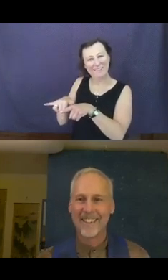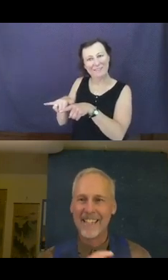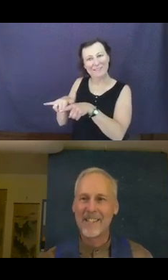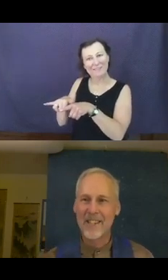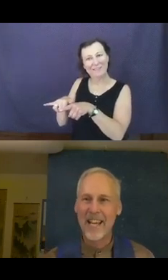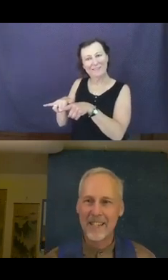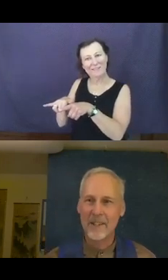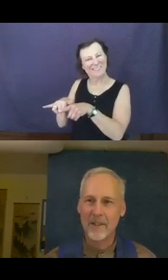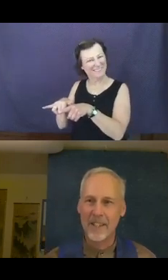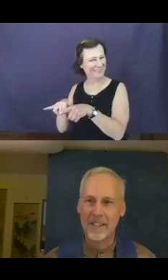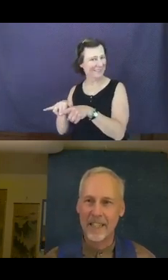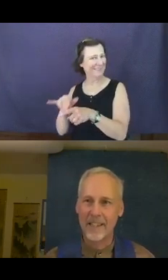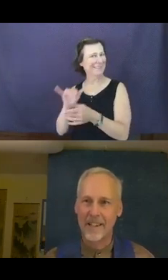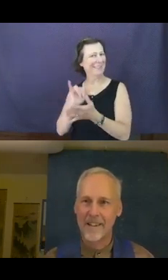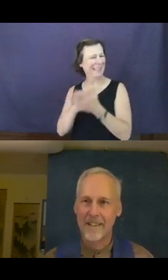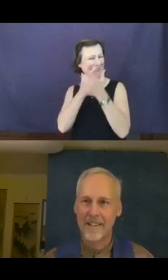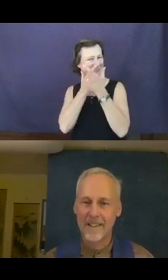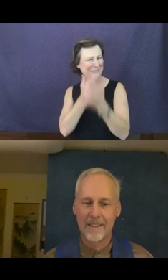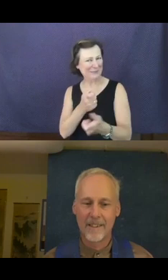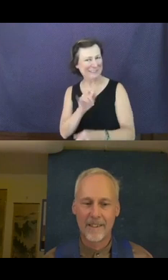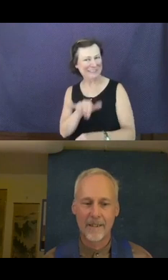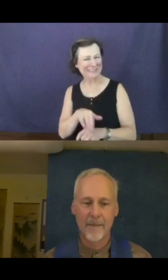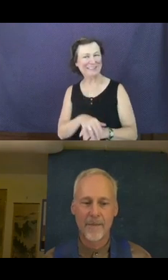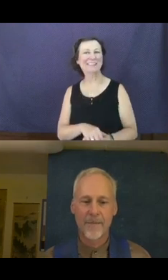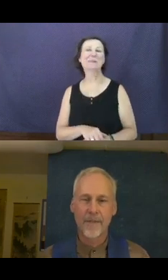Isn't that interesting?